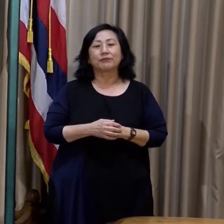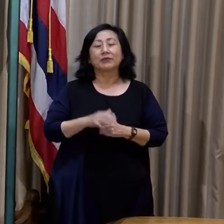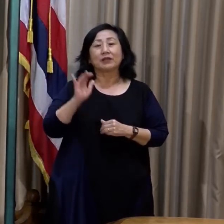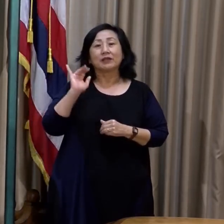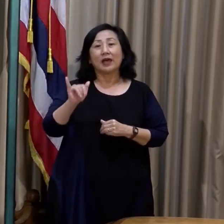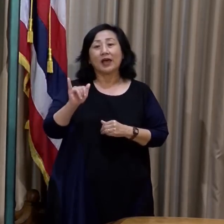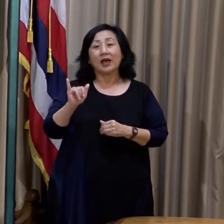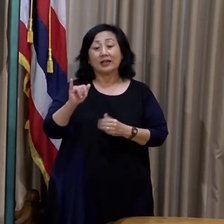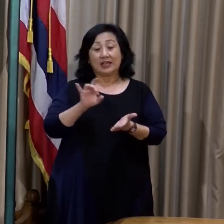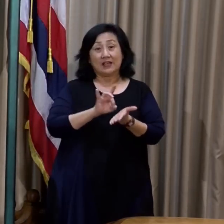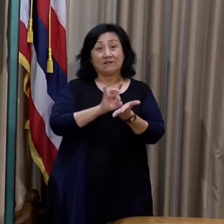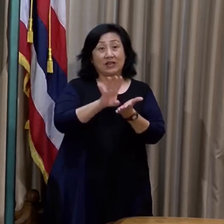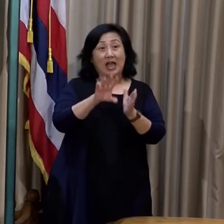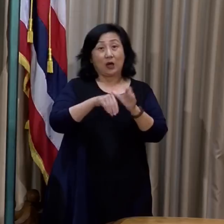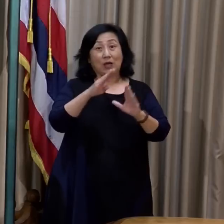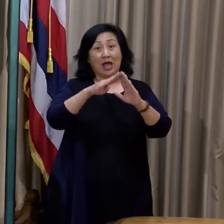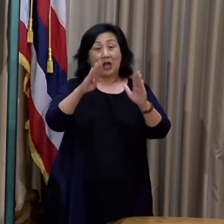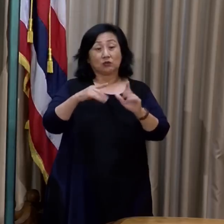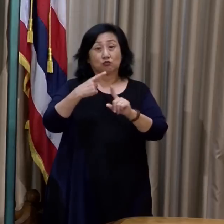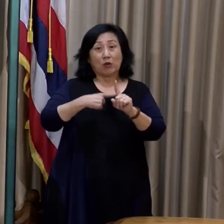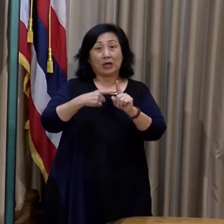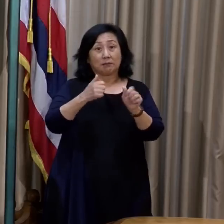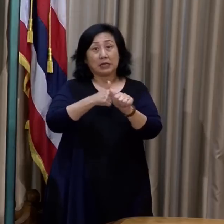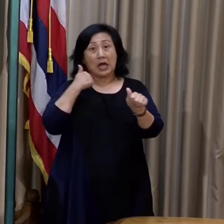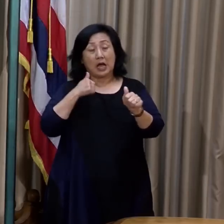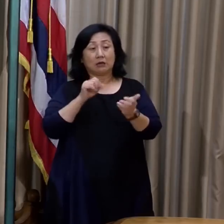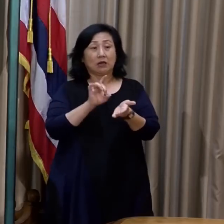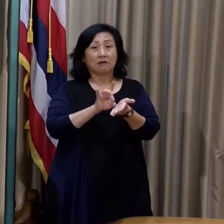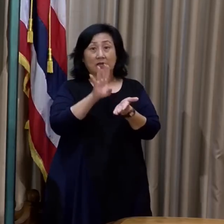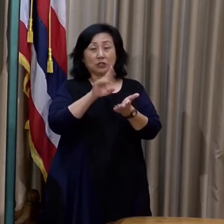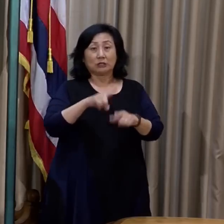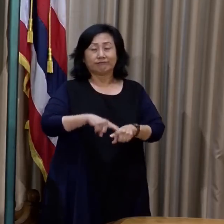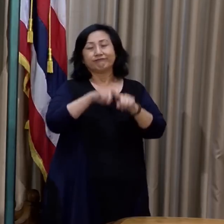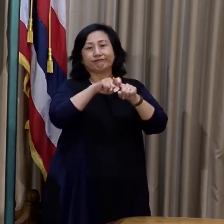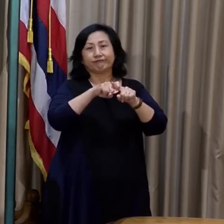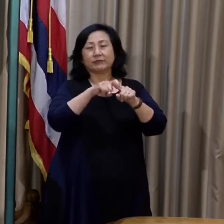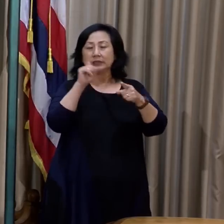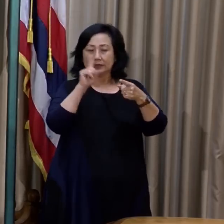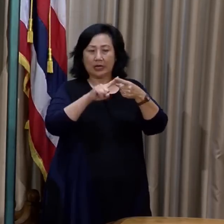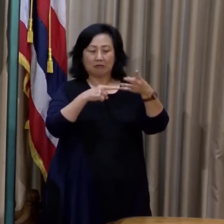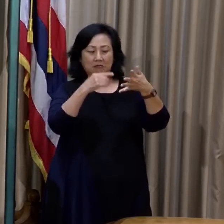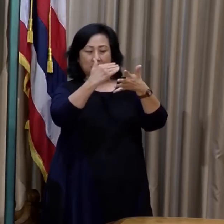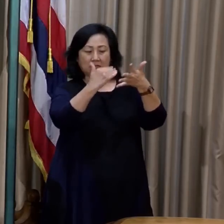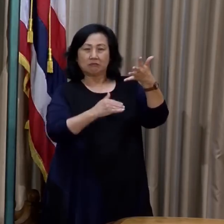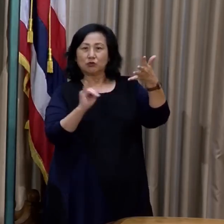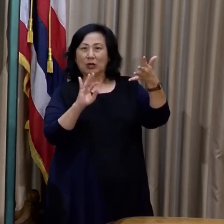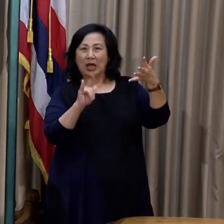EMERGENCY PROCLAMATION. WE ARE EXTENDING THE MORATORIUM